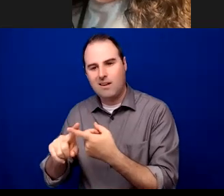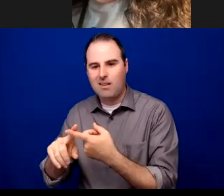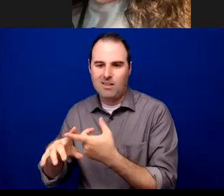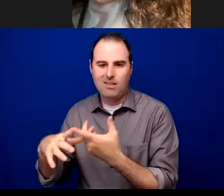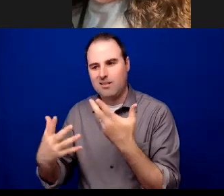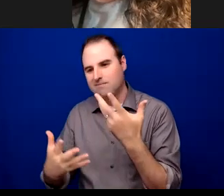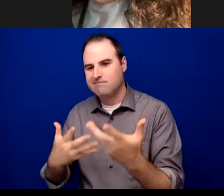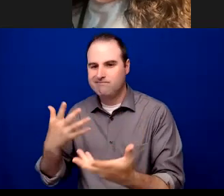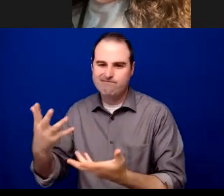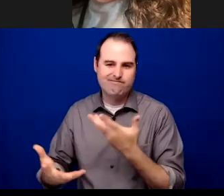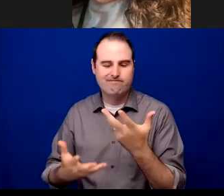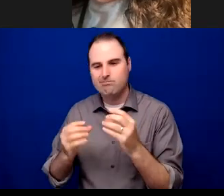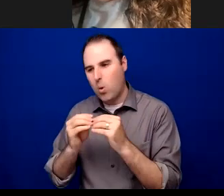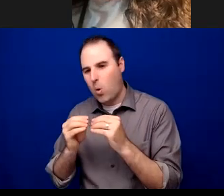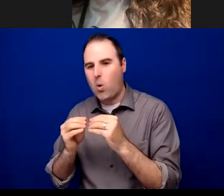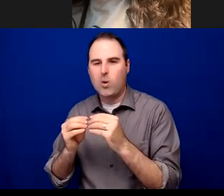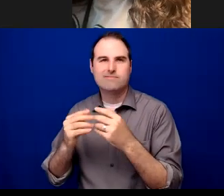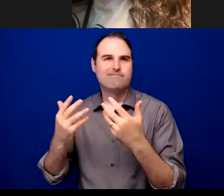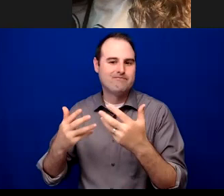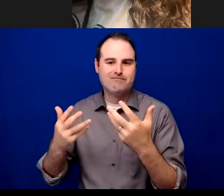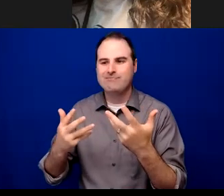and more support for student voice in those spaces.